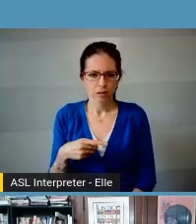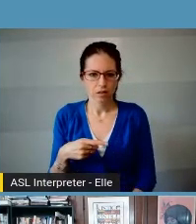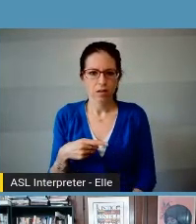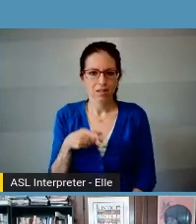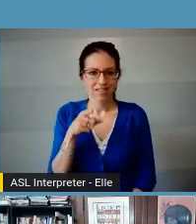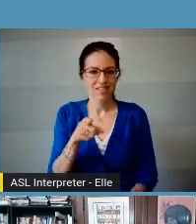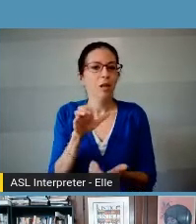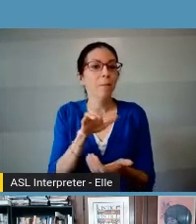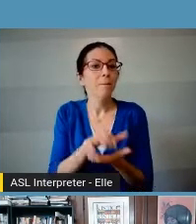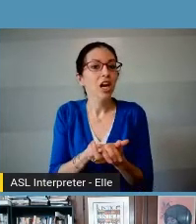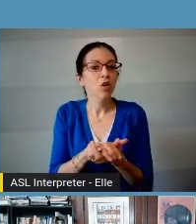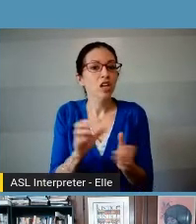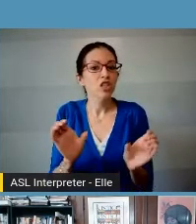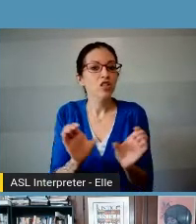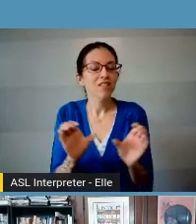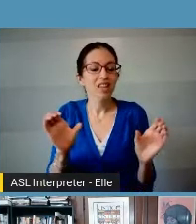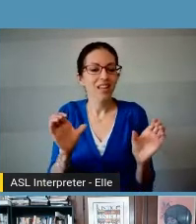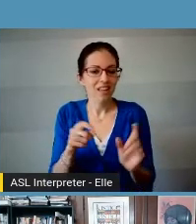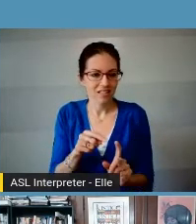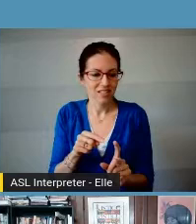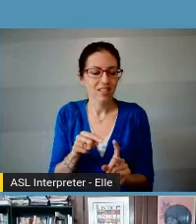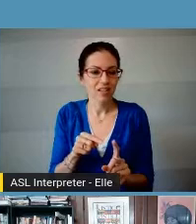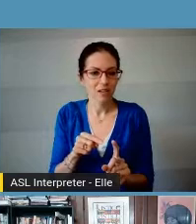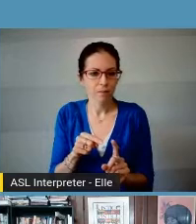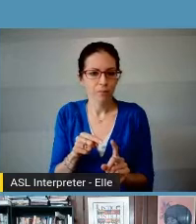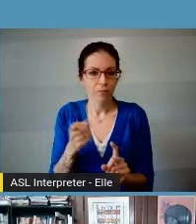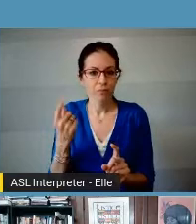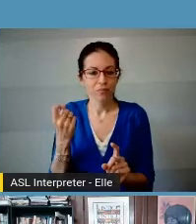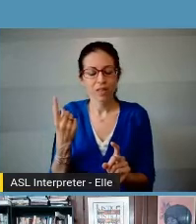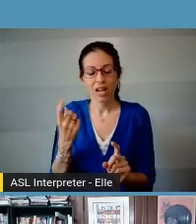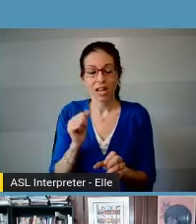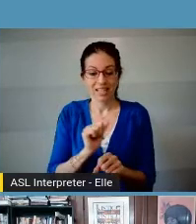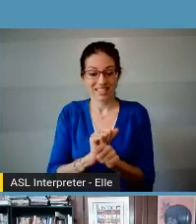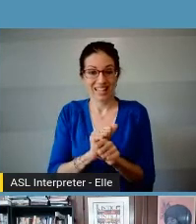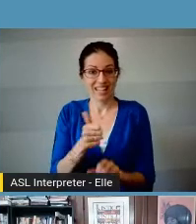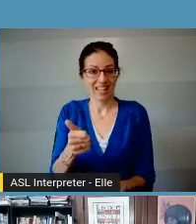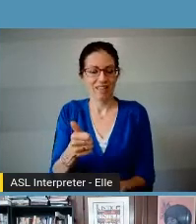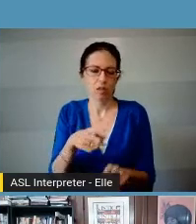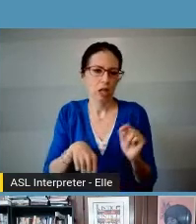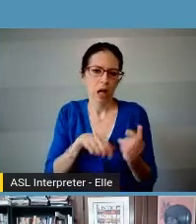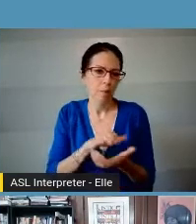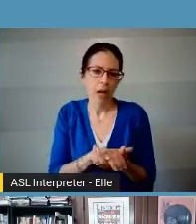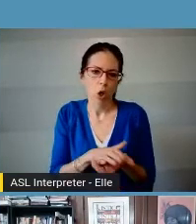marriage certificate because enslaved people could not marry, you can only imagine once